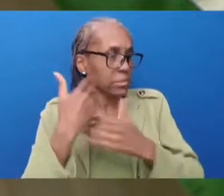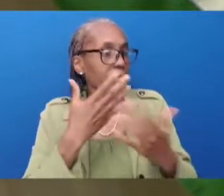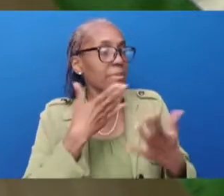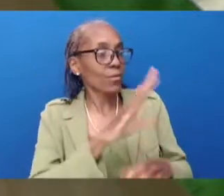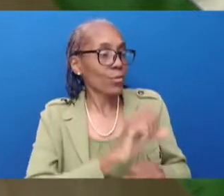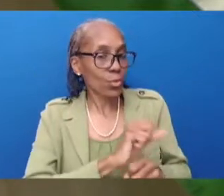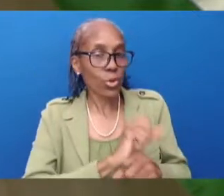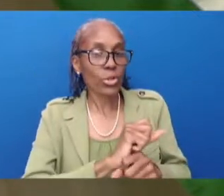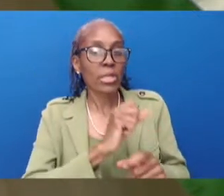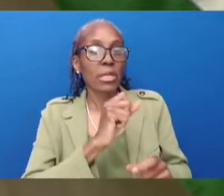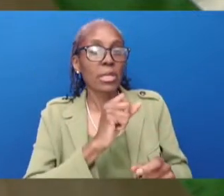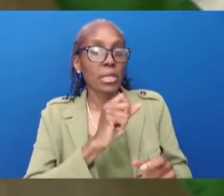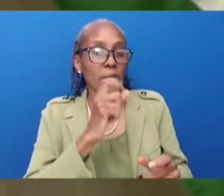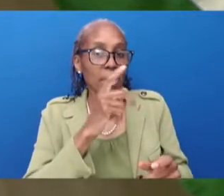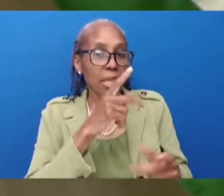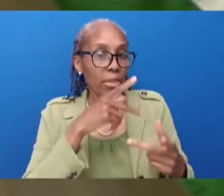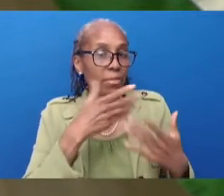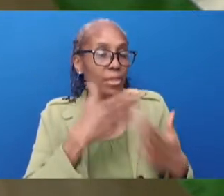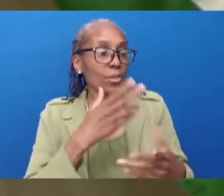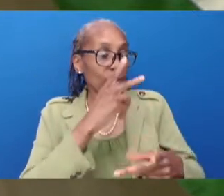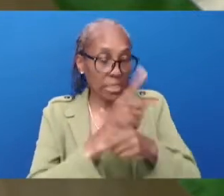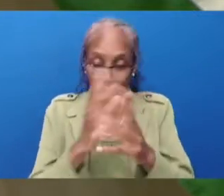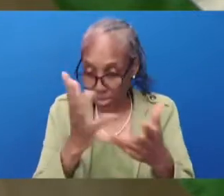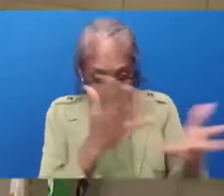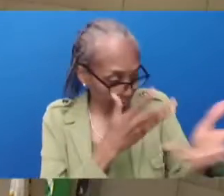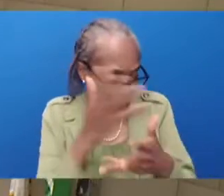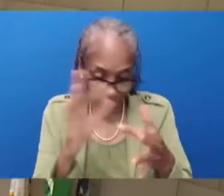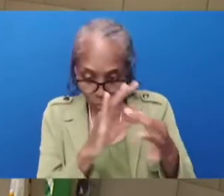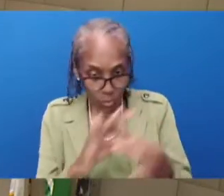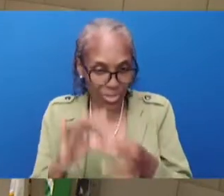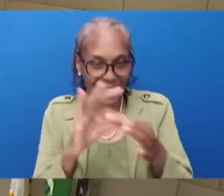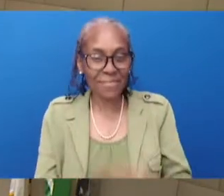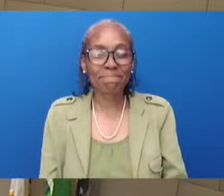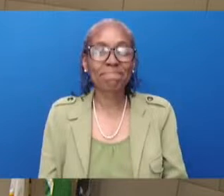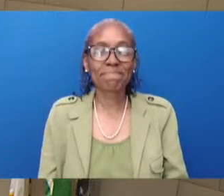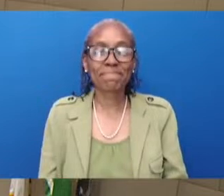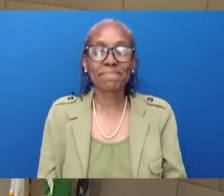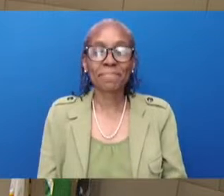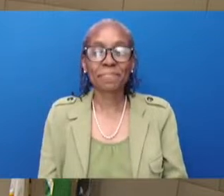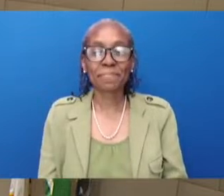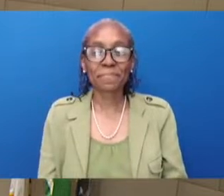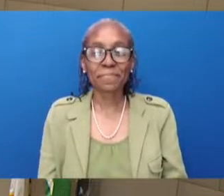WITH EVERYTHING THAT YOU HAVE ON